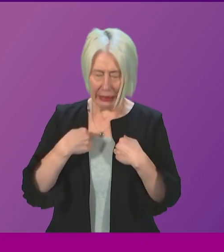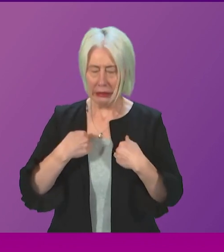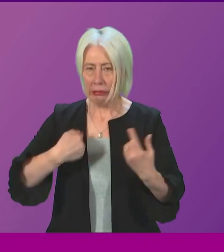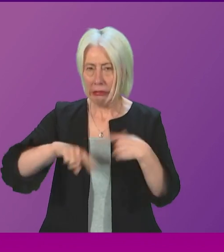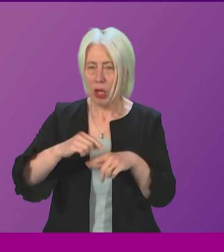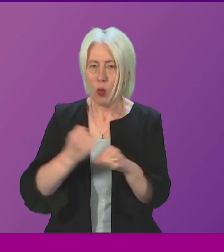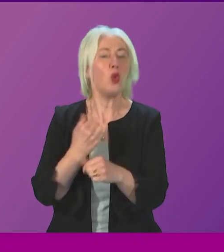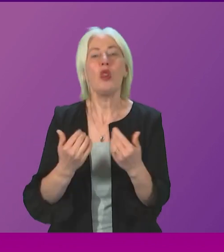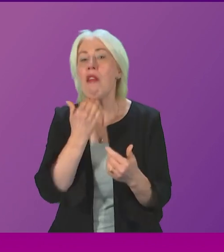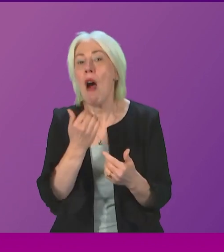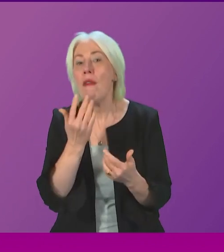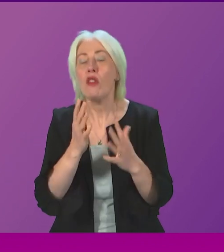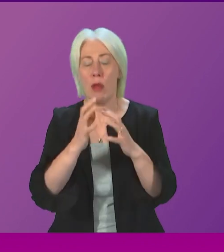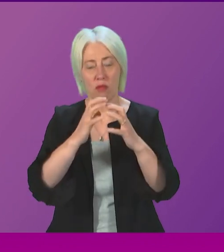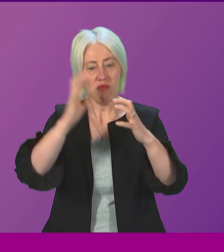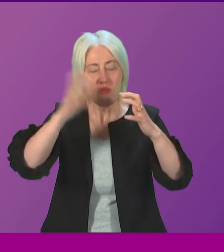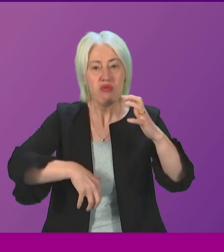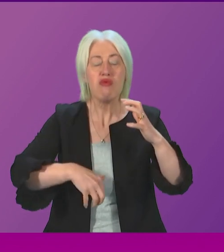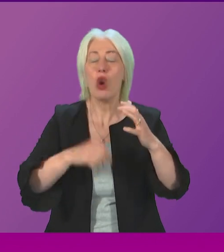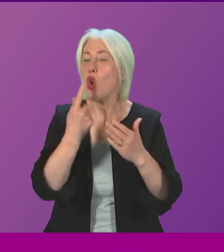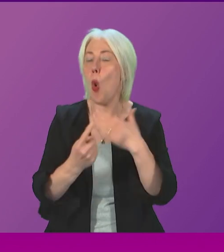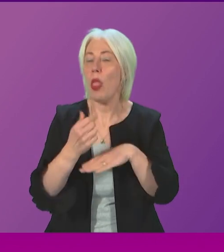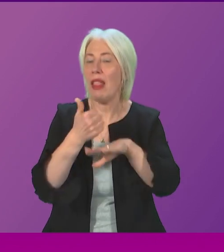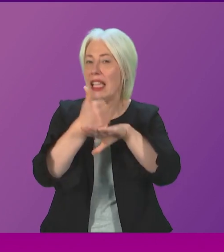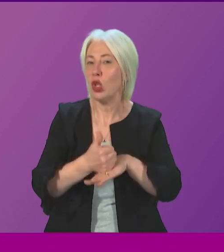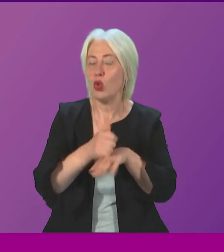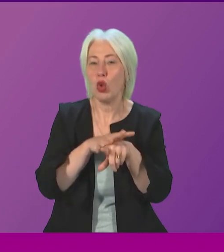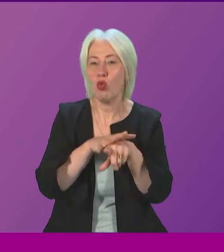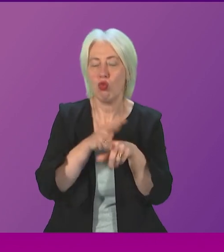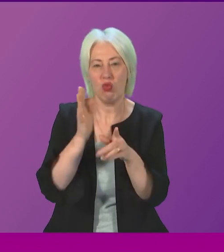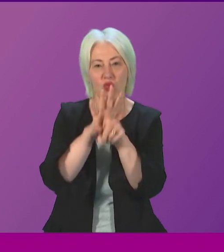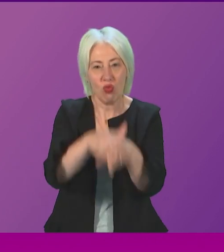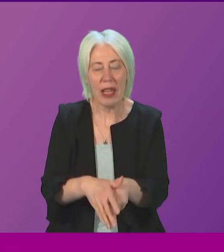to dismantle not only institutional racism but the structural discrimination that exists